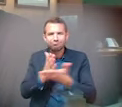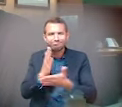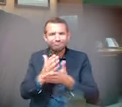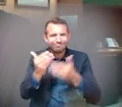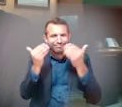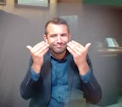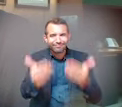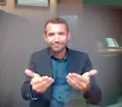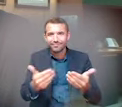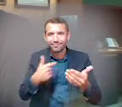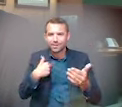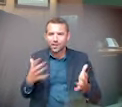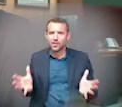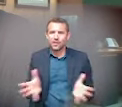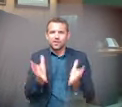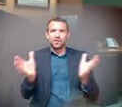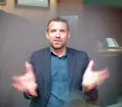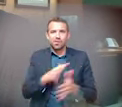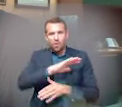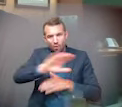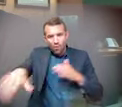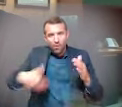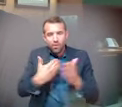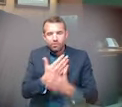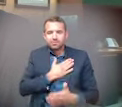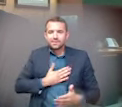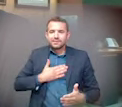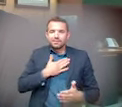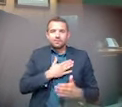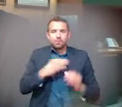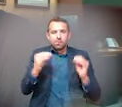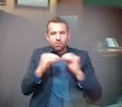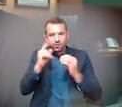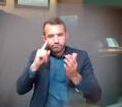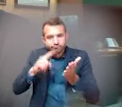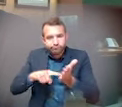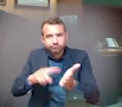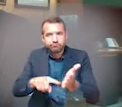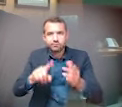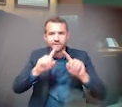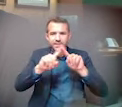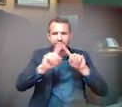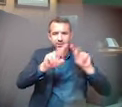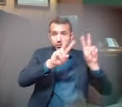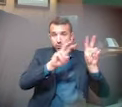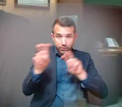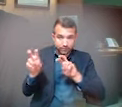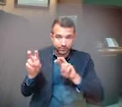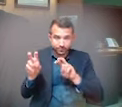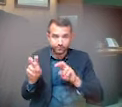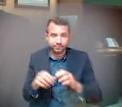And so what we want to do is encourage all of you to continue to explore these issues that were discussed today.